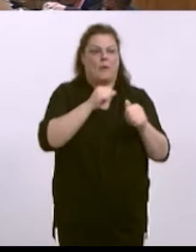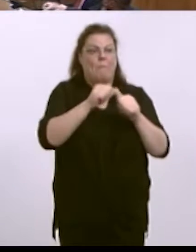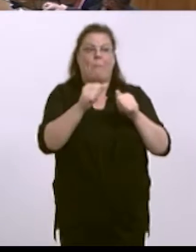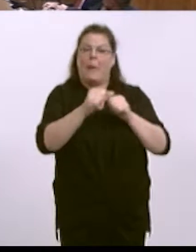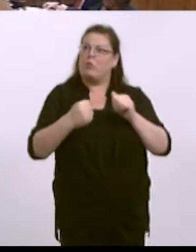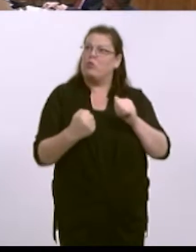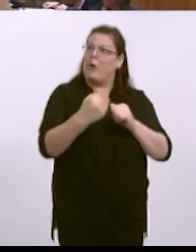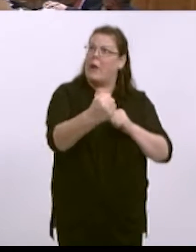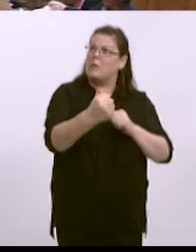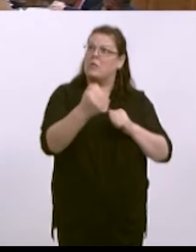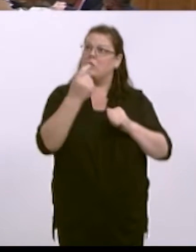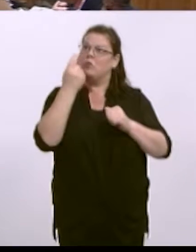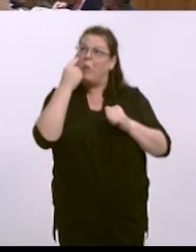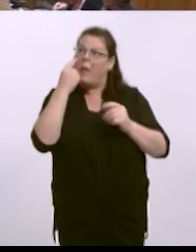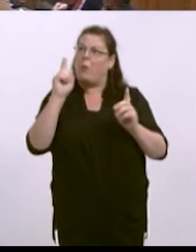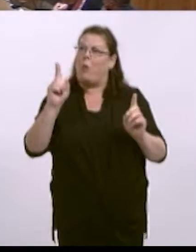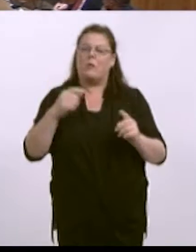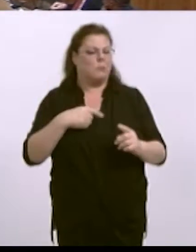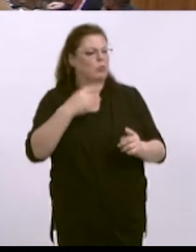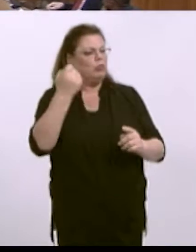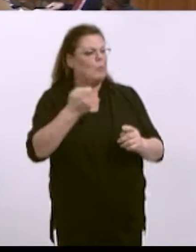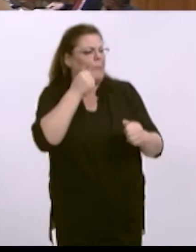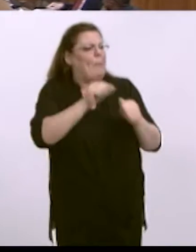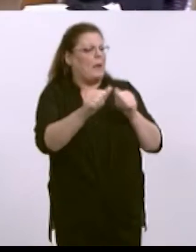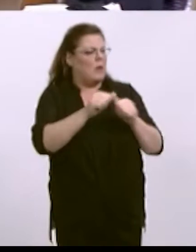Carwyn Jones: No, it should be far better. We have seen some improvements around Queen